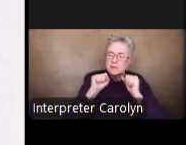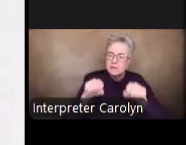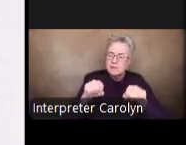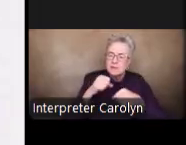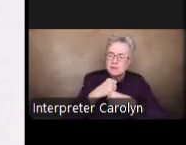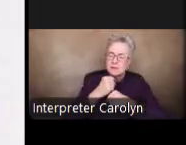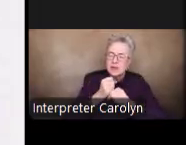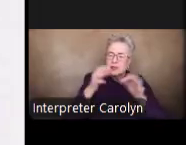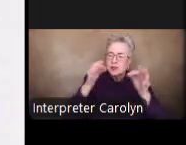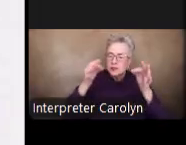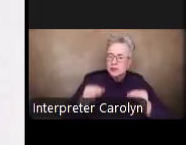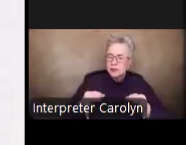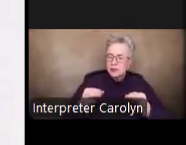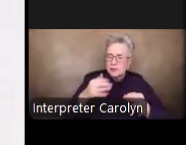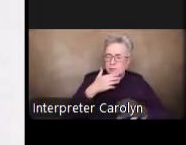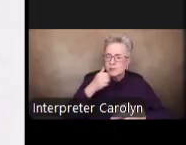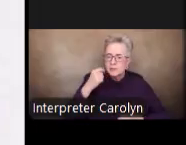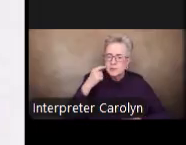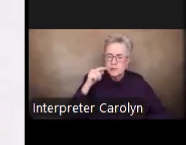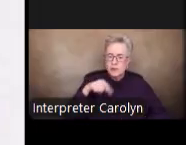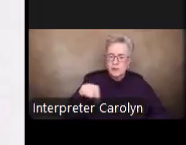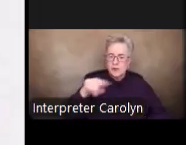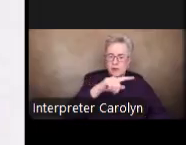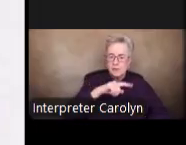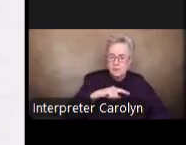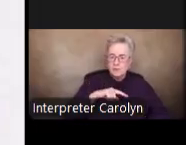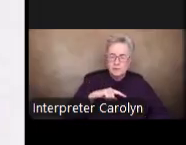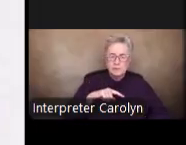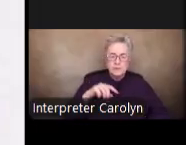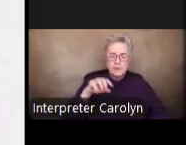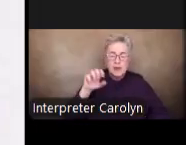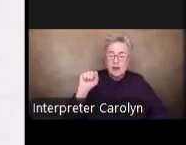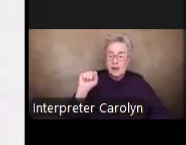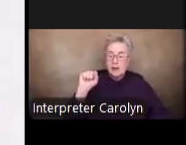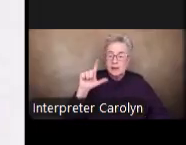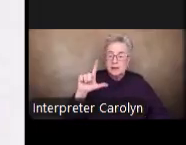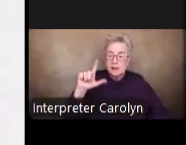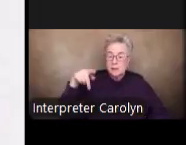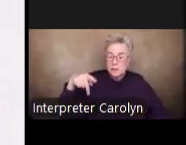So think of the SLP as the structural engineer or lead